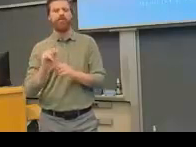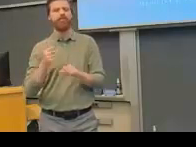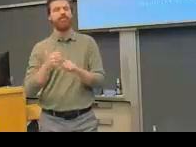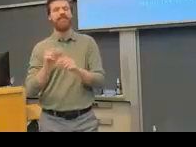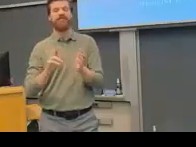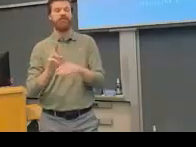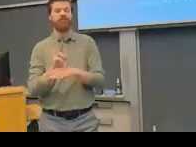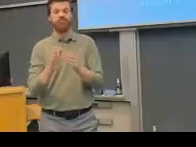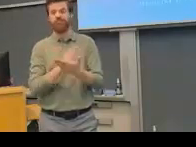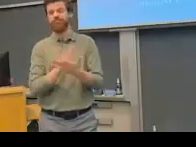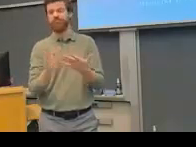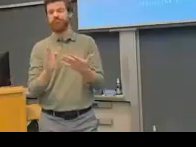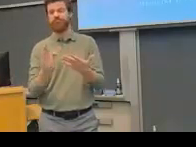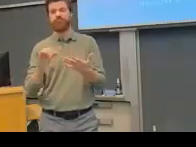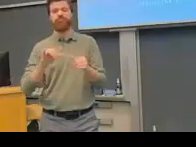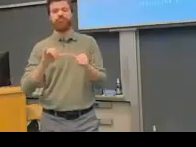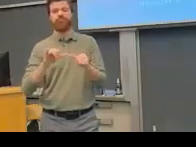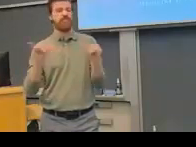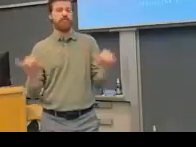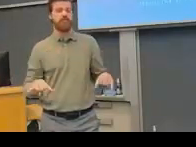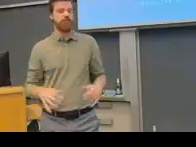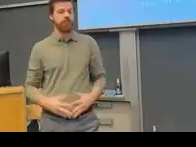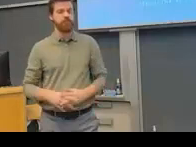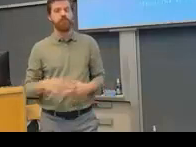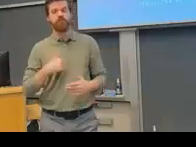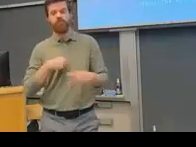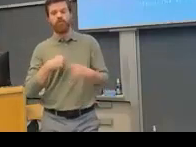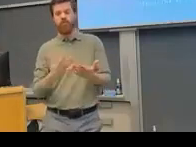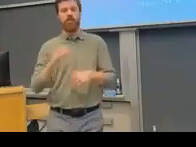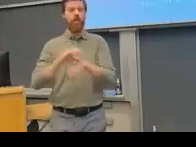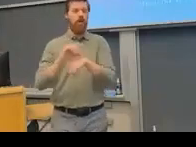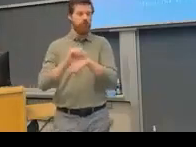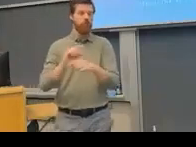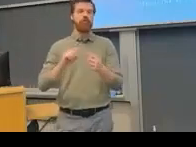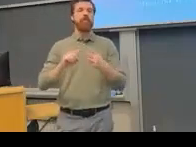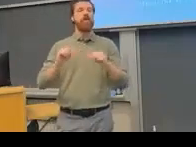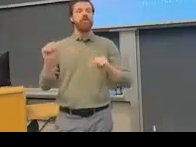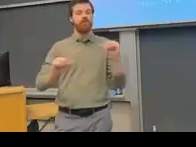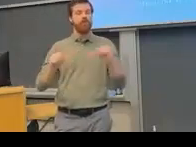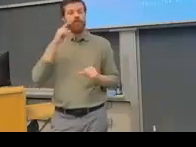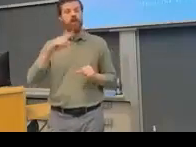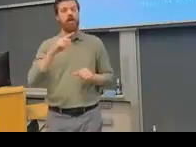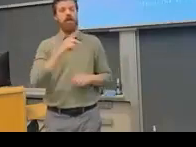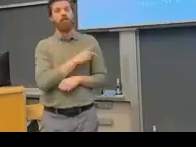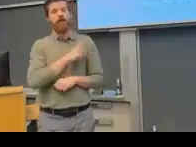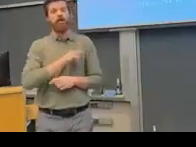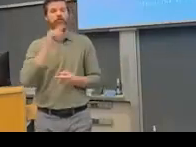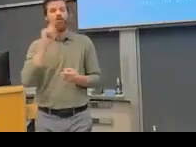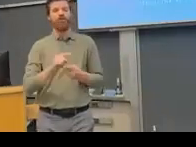throughout the U ofr System um we provide consults and assessments for patients to reduce the gaps uh